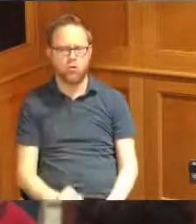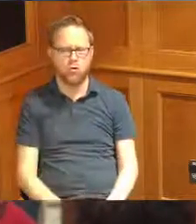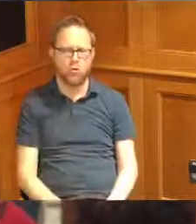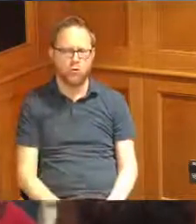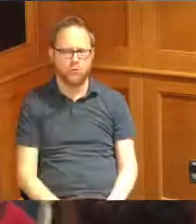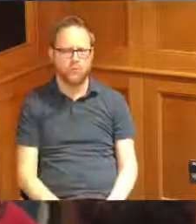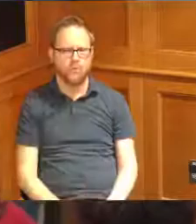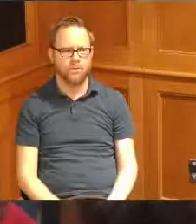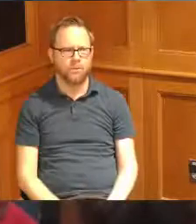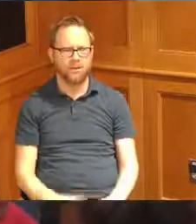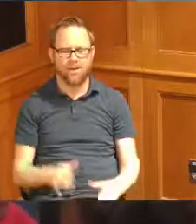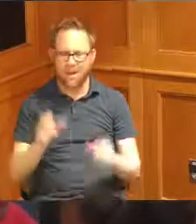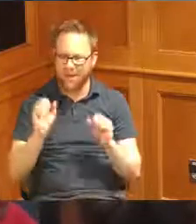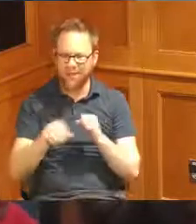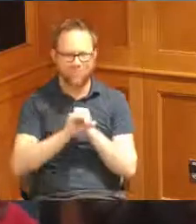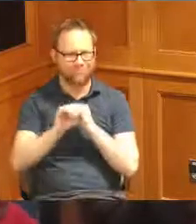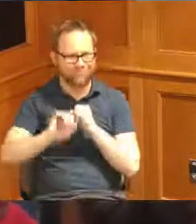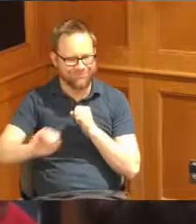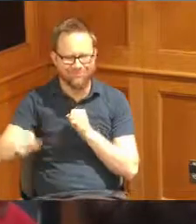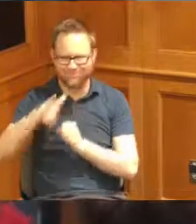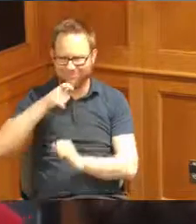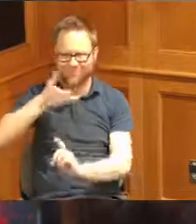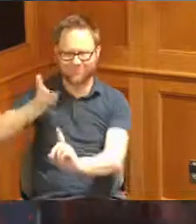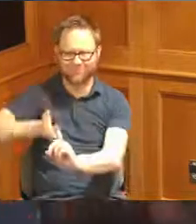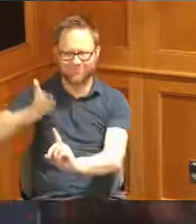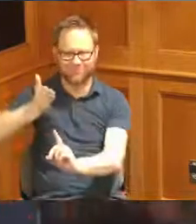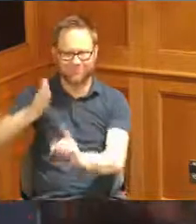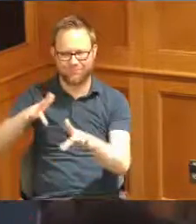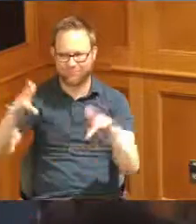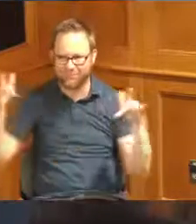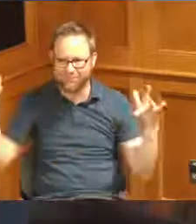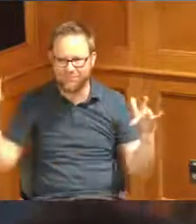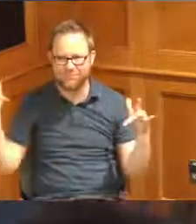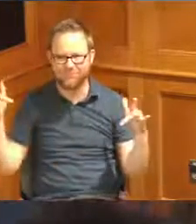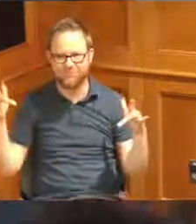I mean I could just go away I could just go on and on just a leader on and off the floor